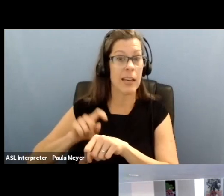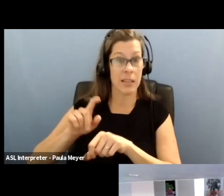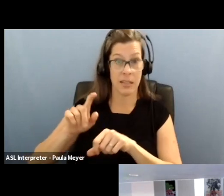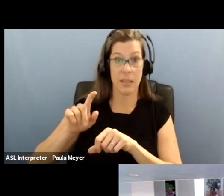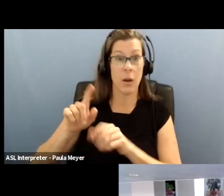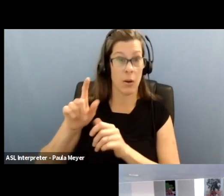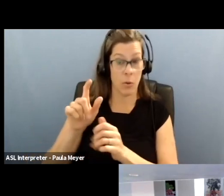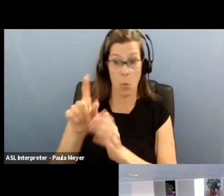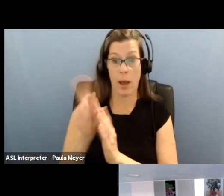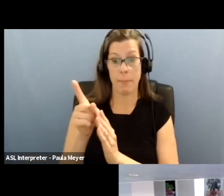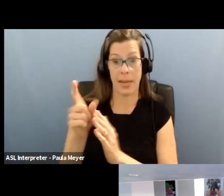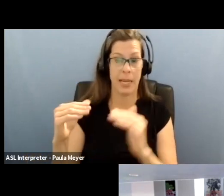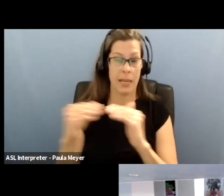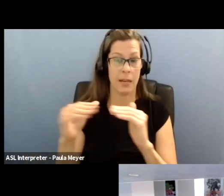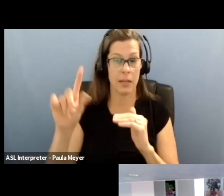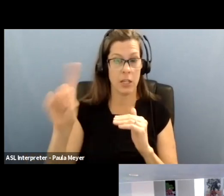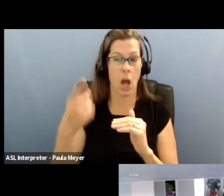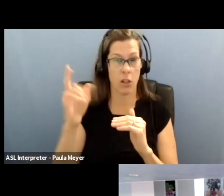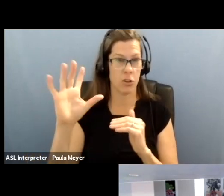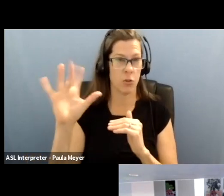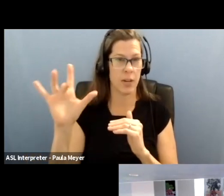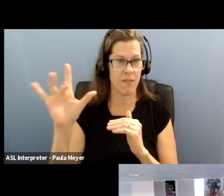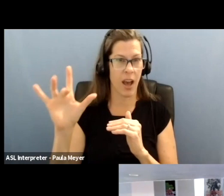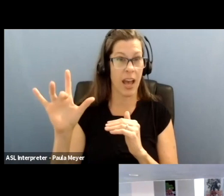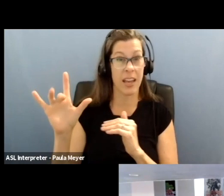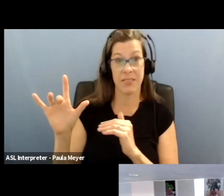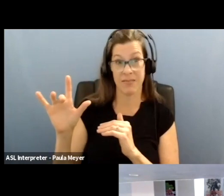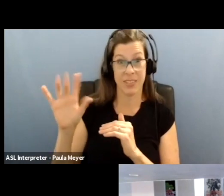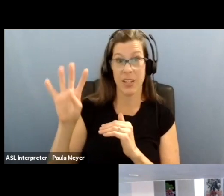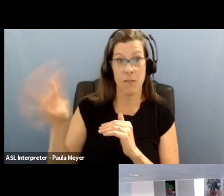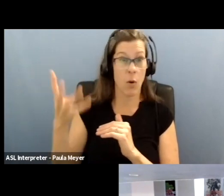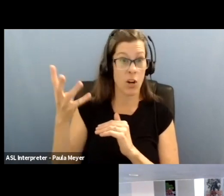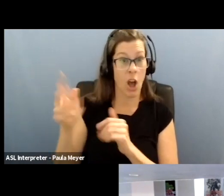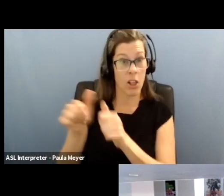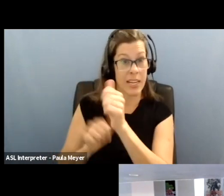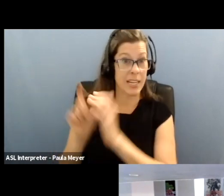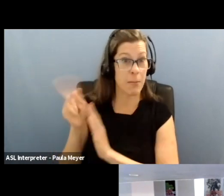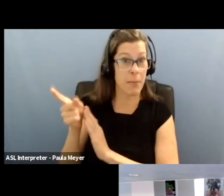and increase as high to over $4 a minute, depending on how soon you want that returned.